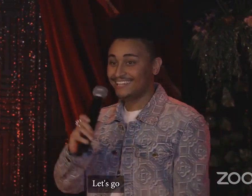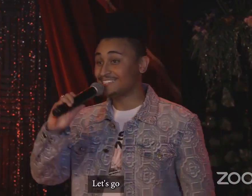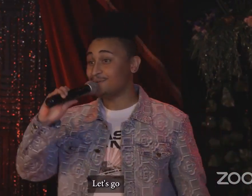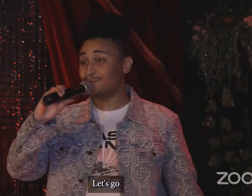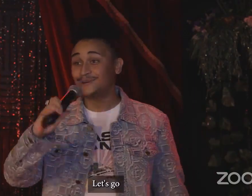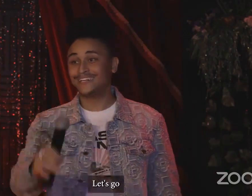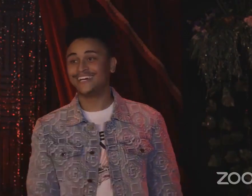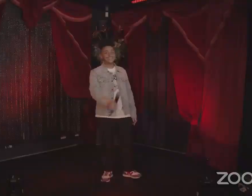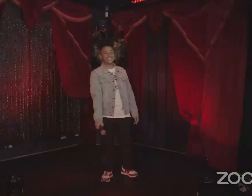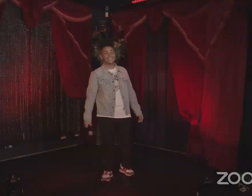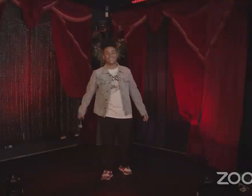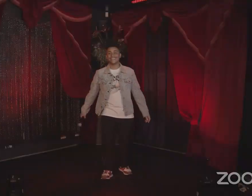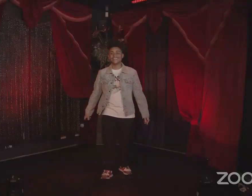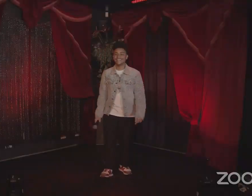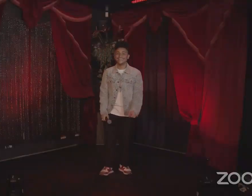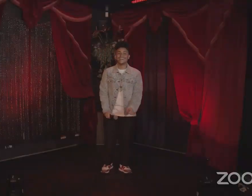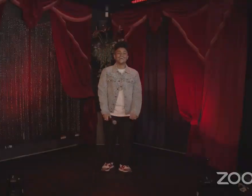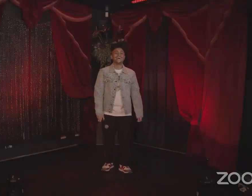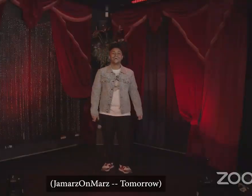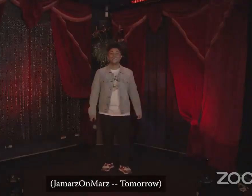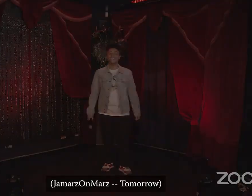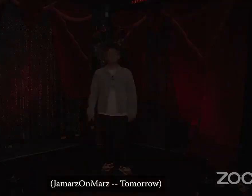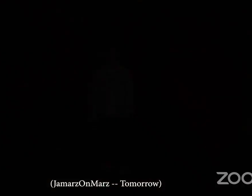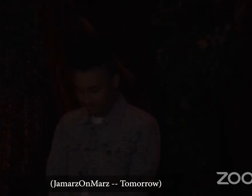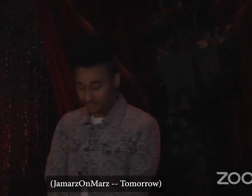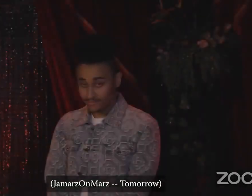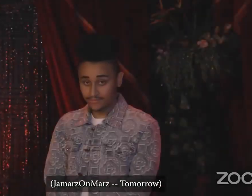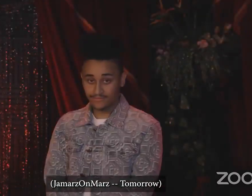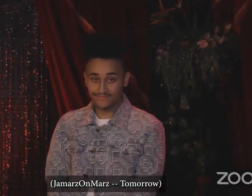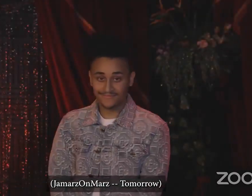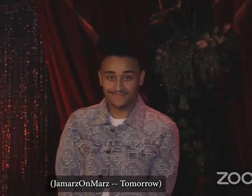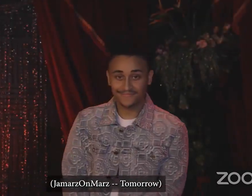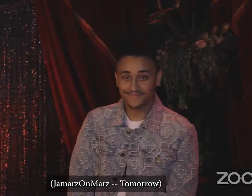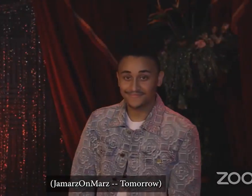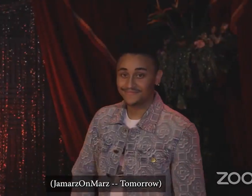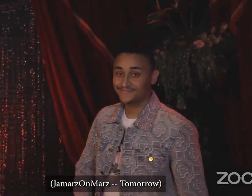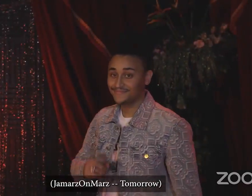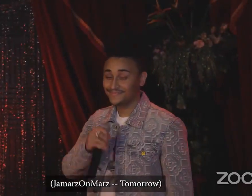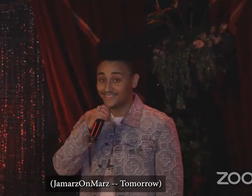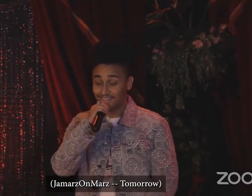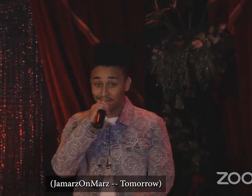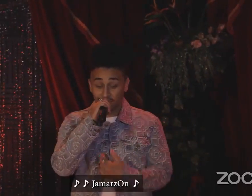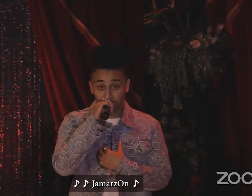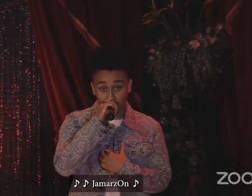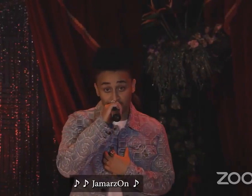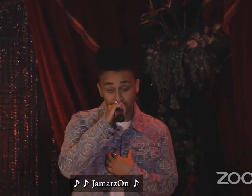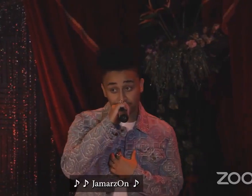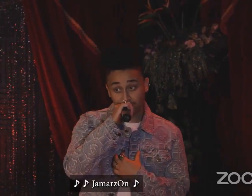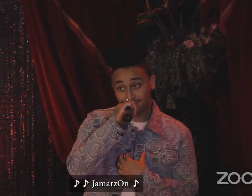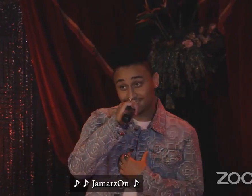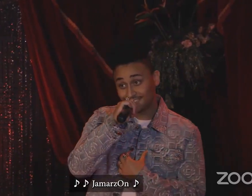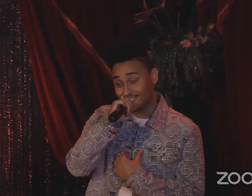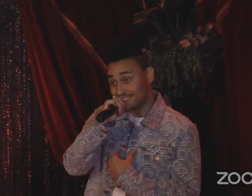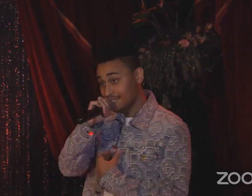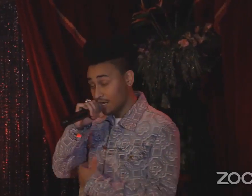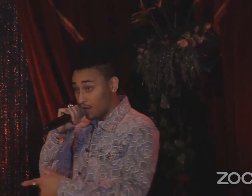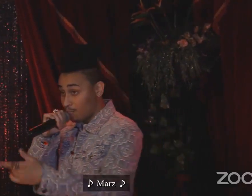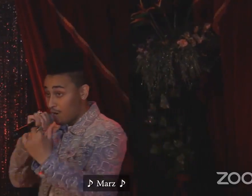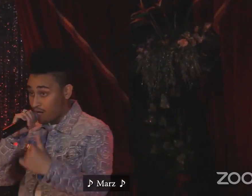tomorrow. Let's go.